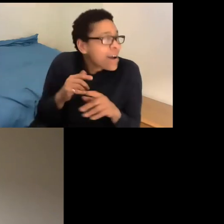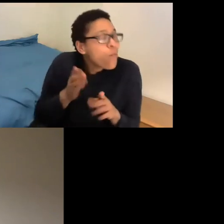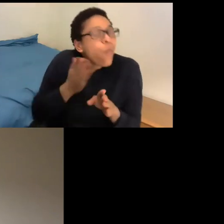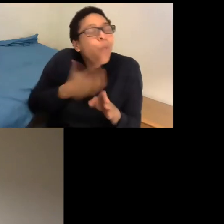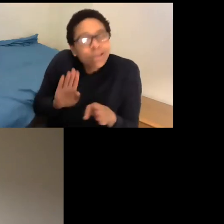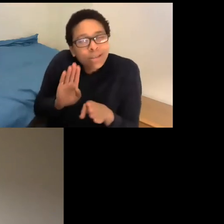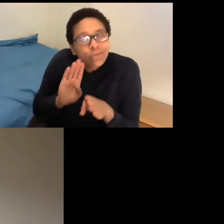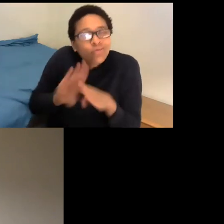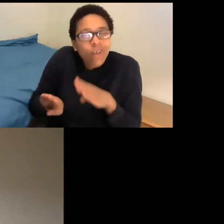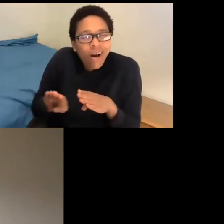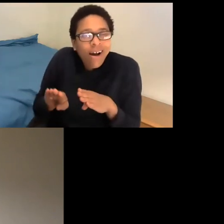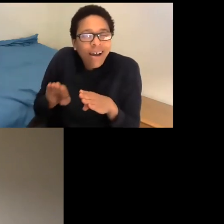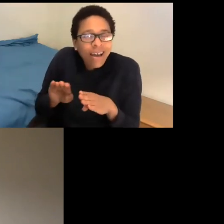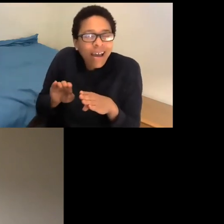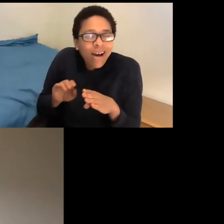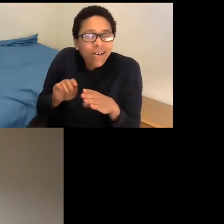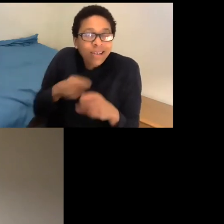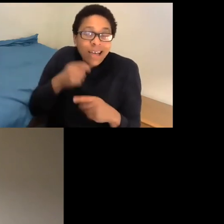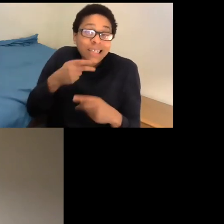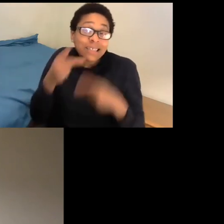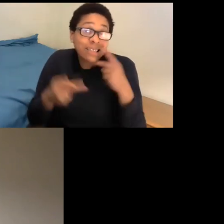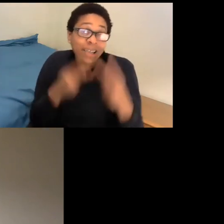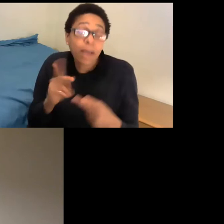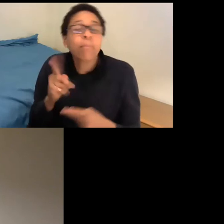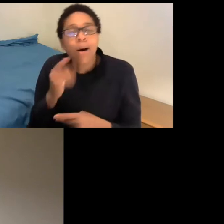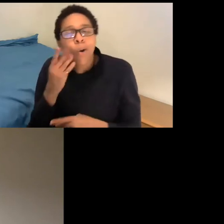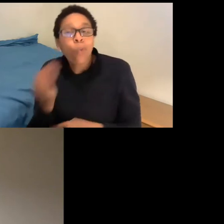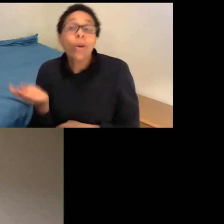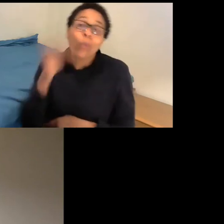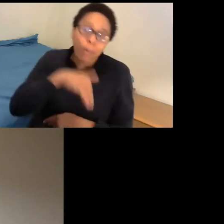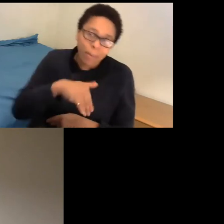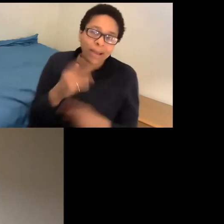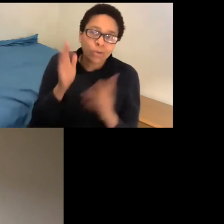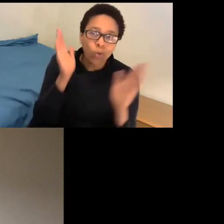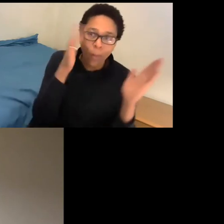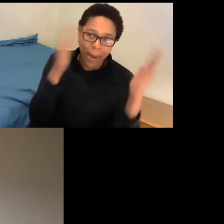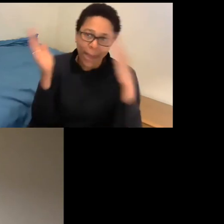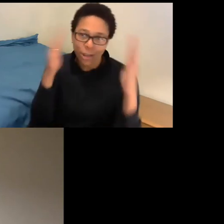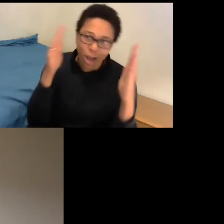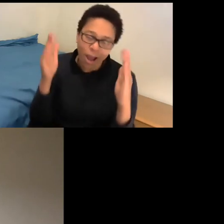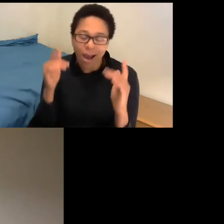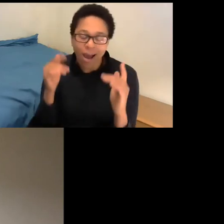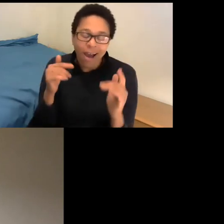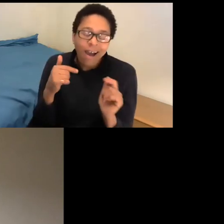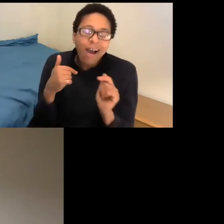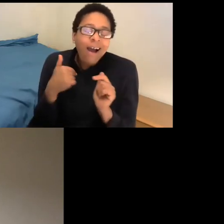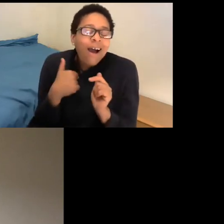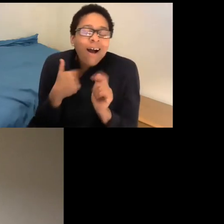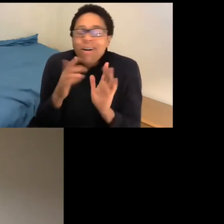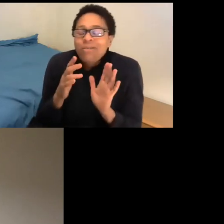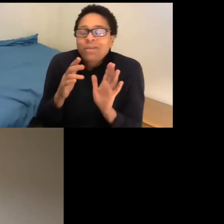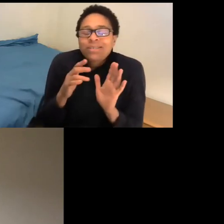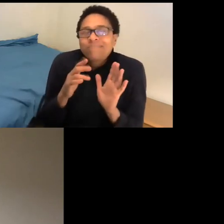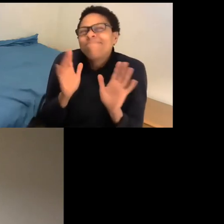all this advocacy was I used to play at a club called the No Black Tie. There were songwriters around and then I